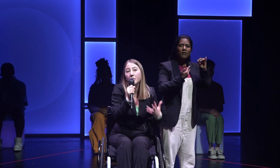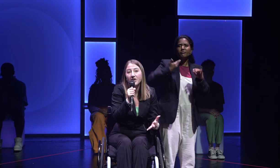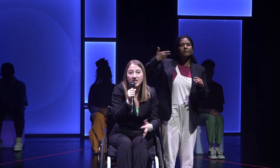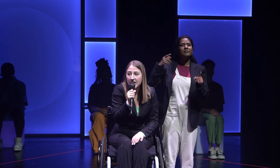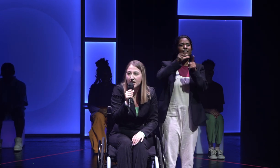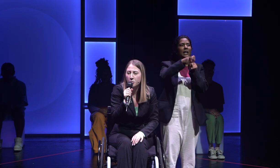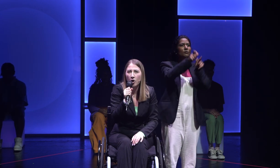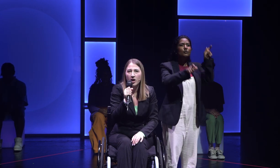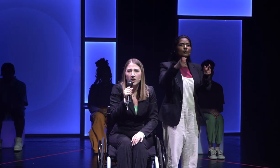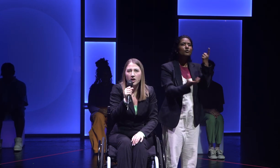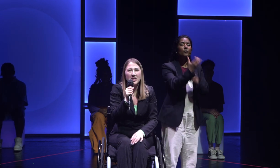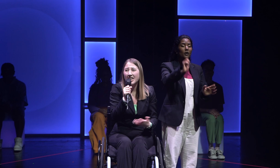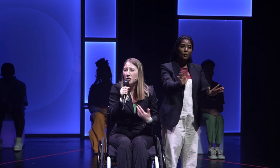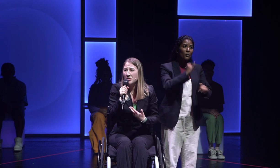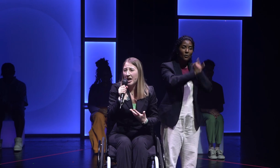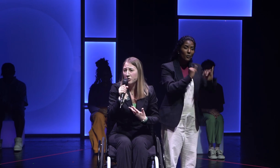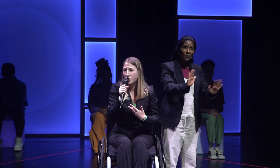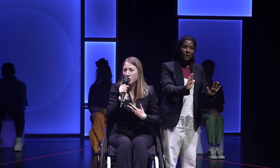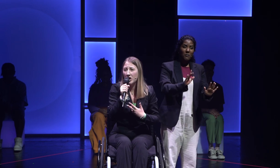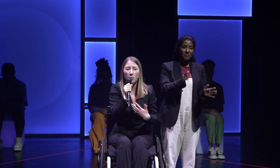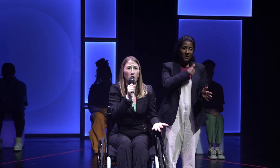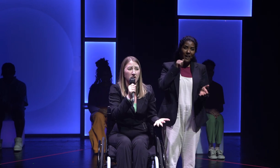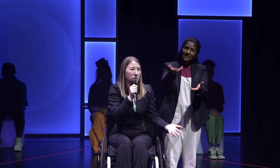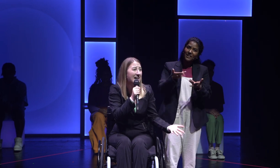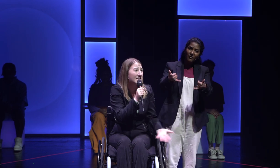in previous years, but it'd be nice sometimes for us to win awards in other